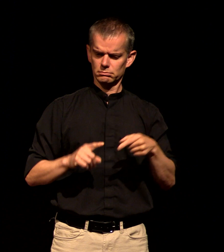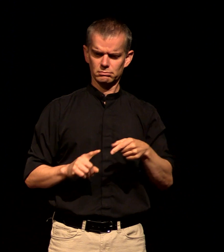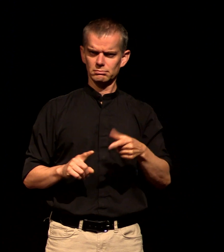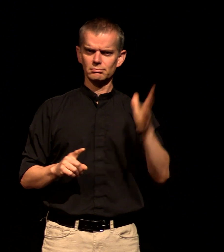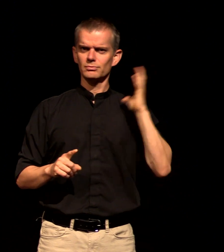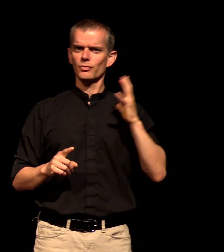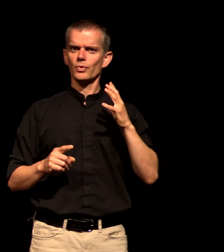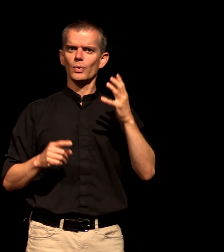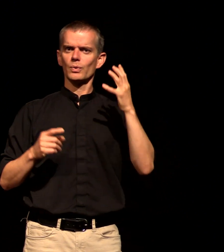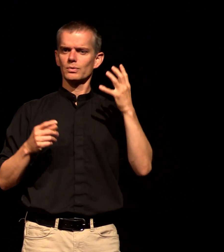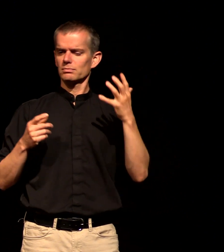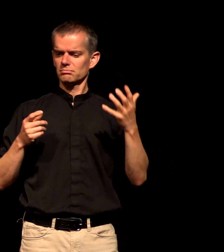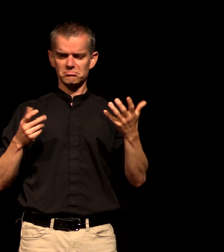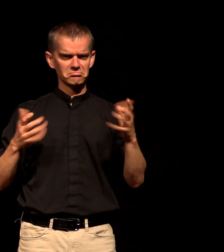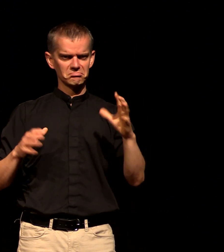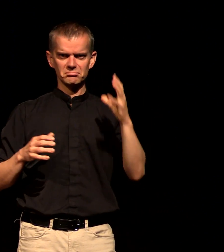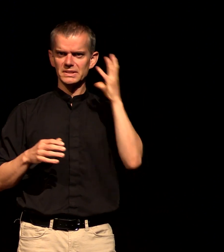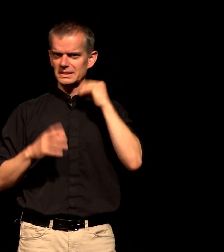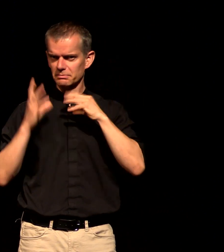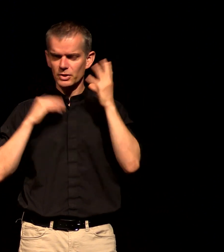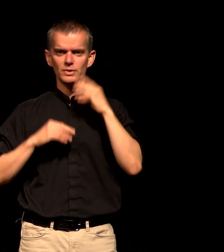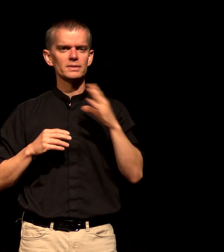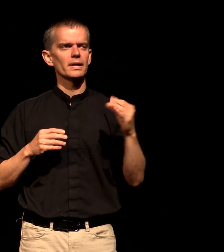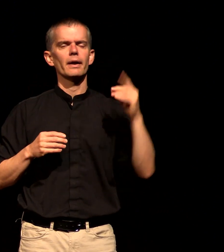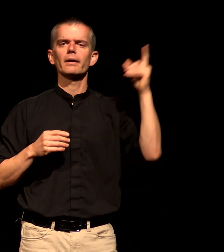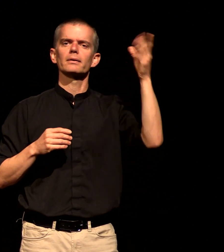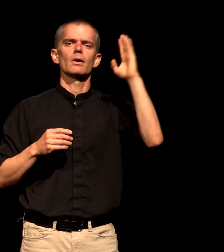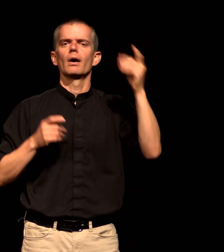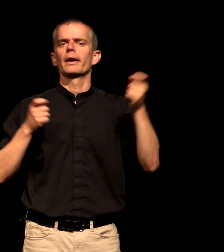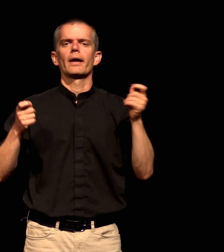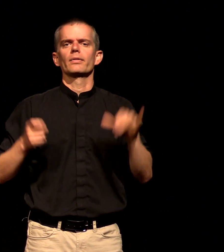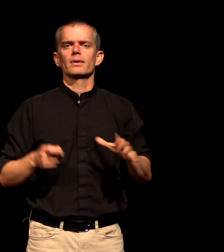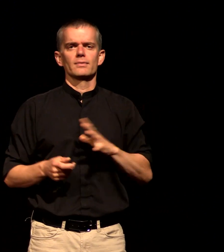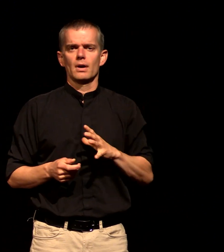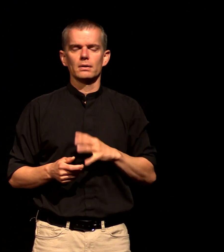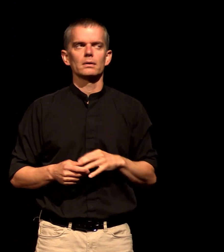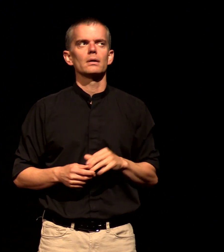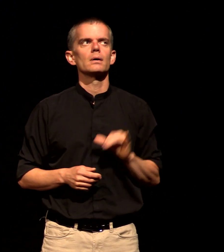drive across the country. And I had hours and miles of time to